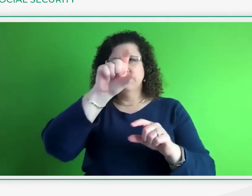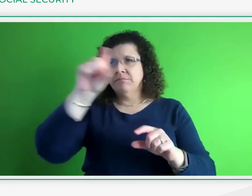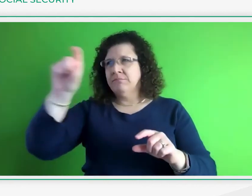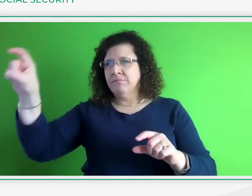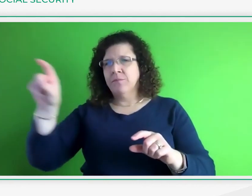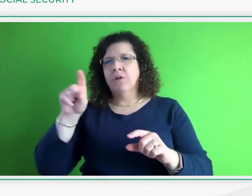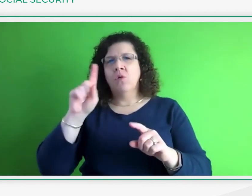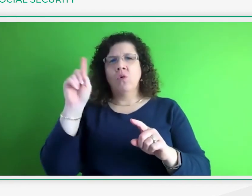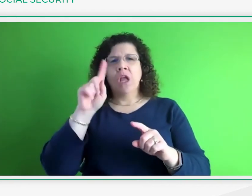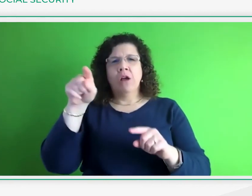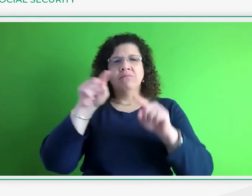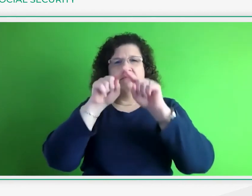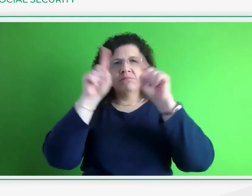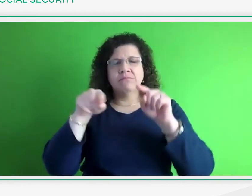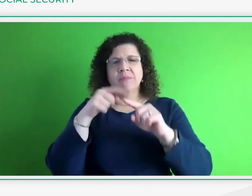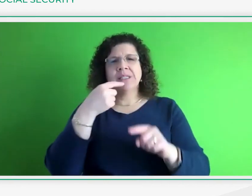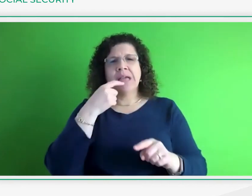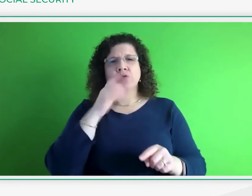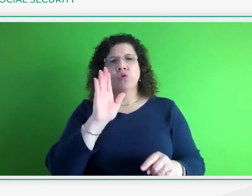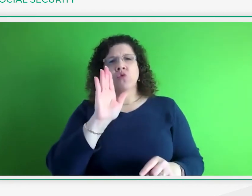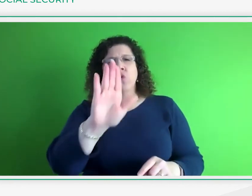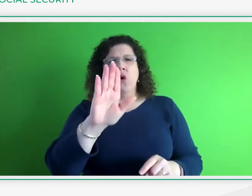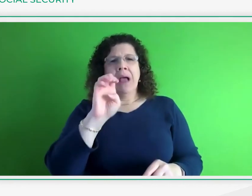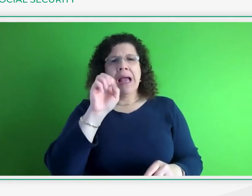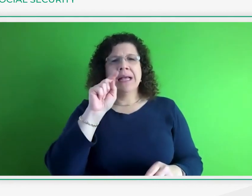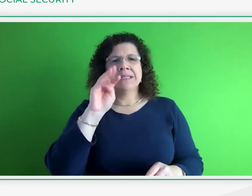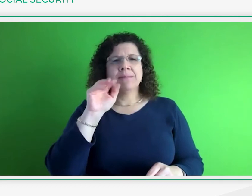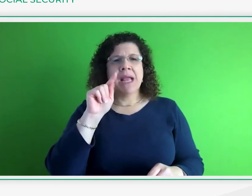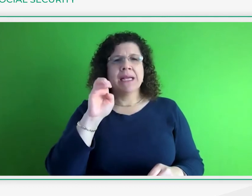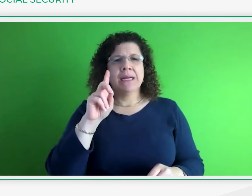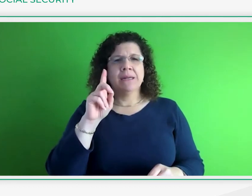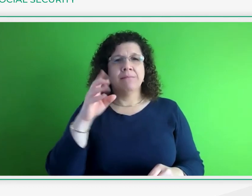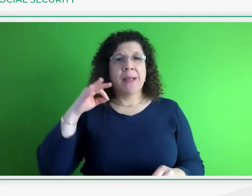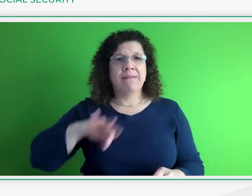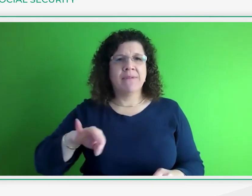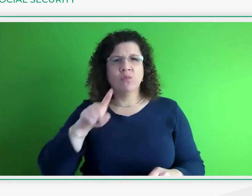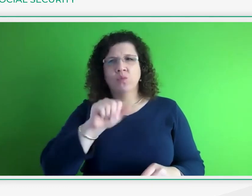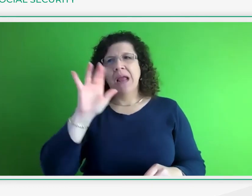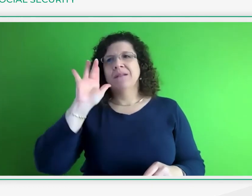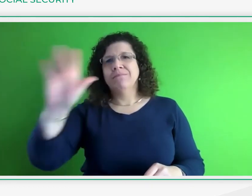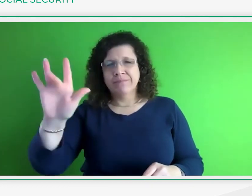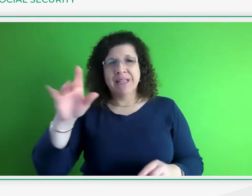They have links where you can actually go in and it says your estimated benefit.